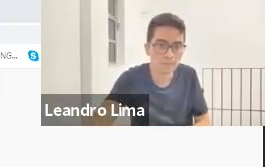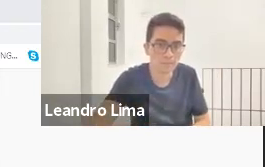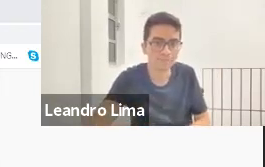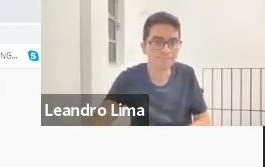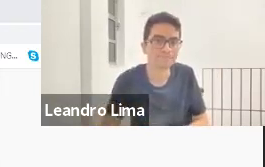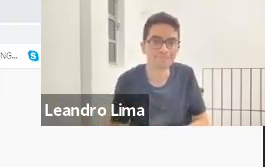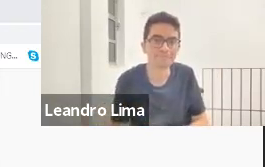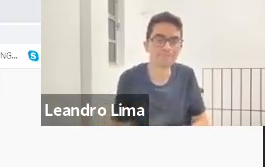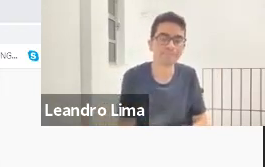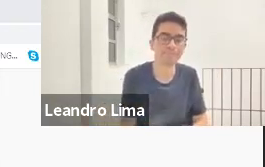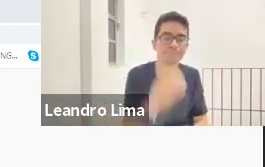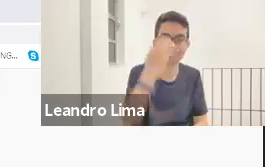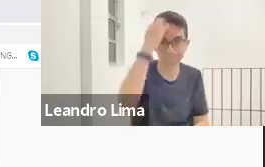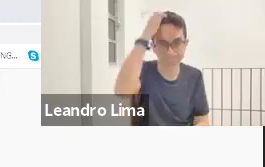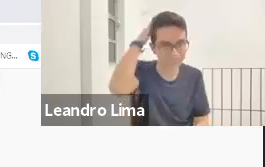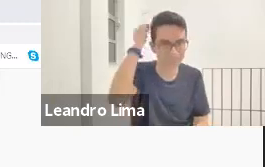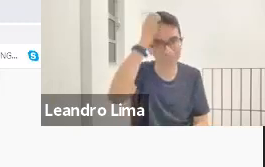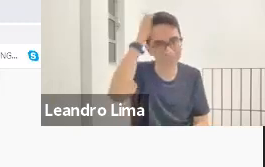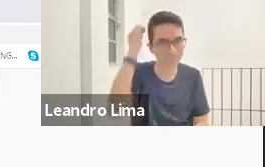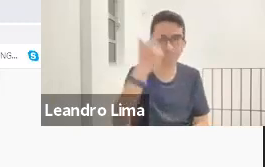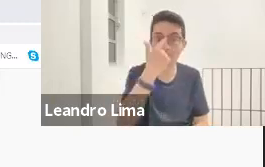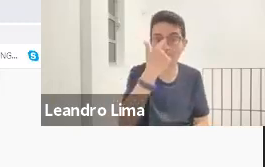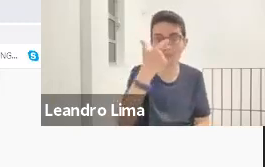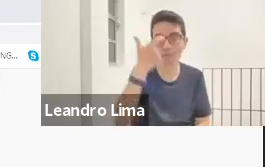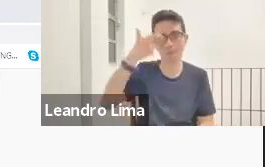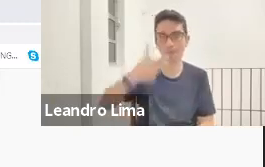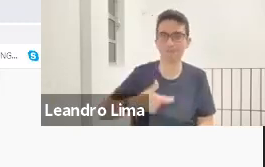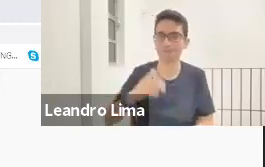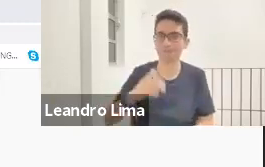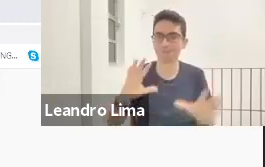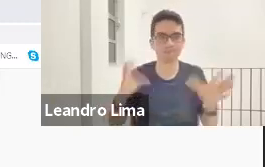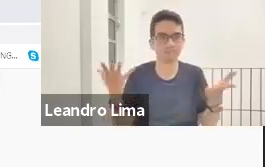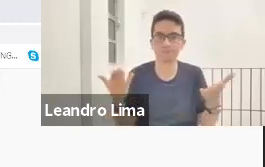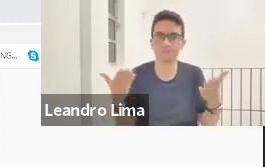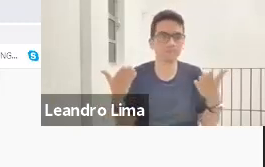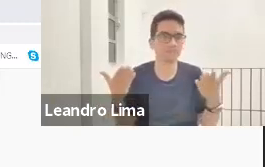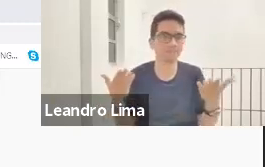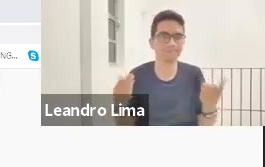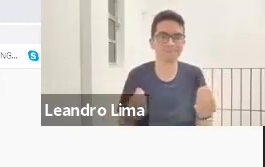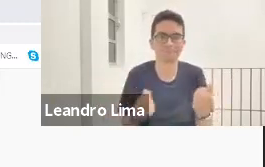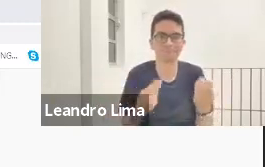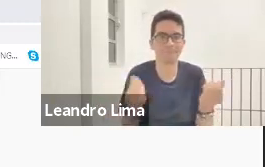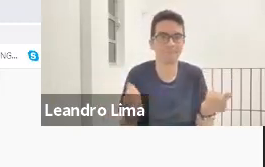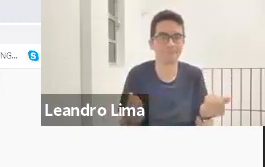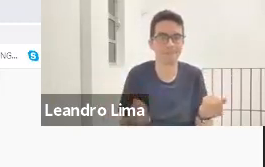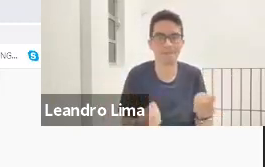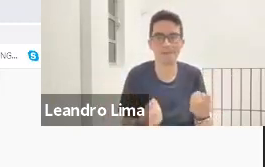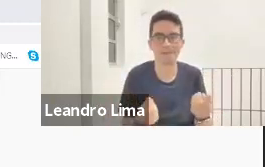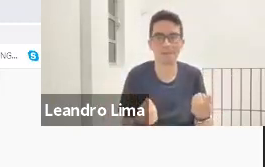I was also in I was also in situations that allowed me to be that person, and other people were far and other people were far more.